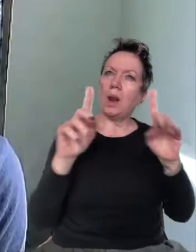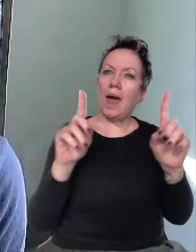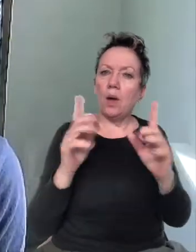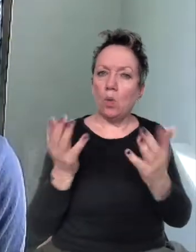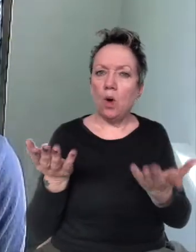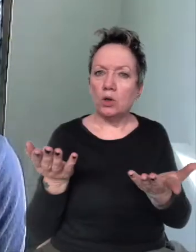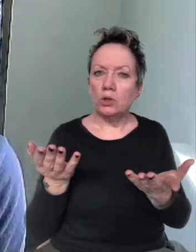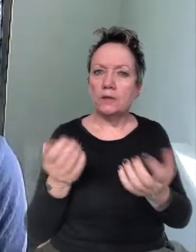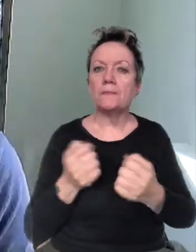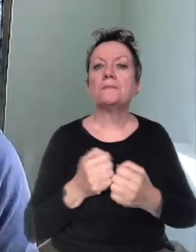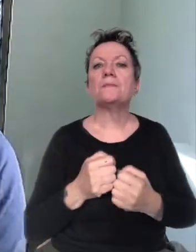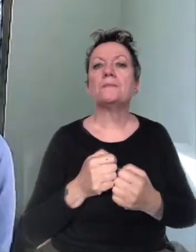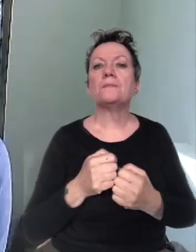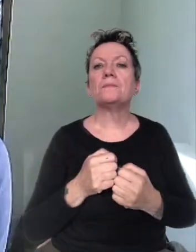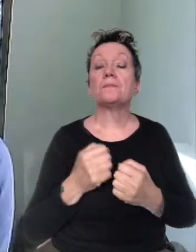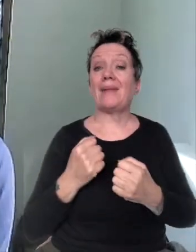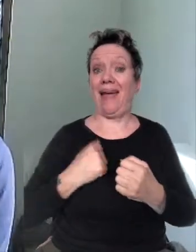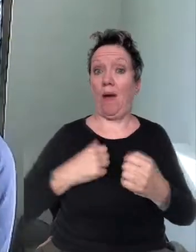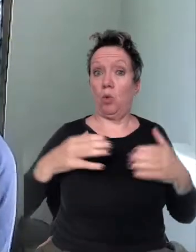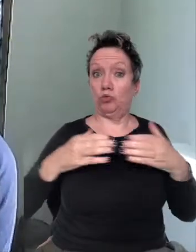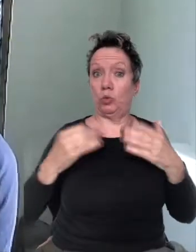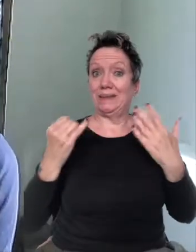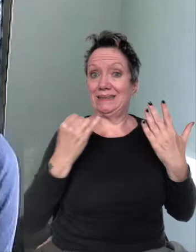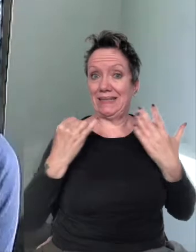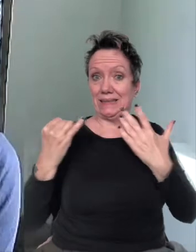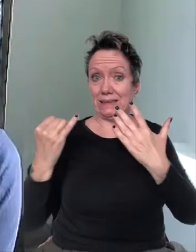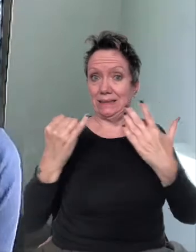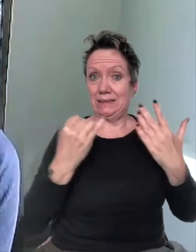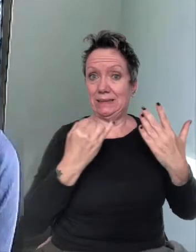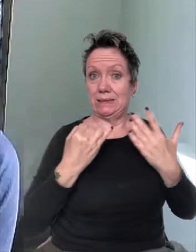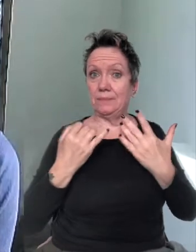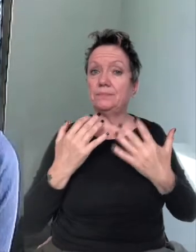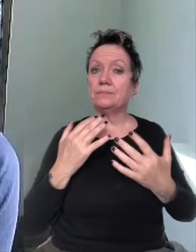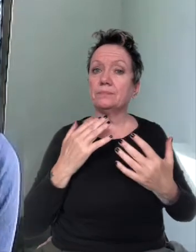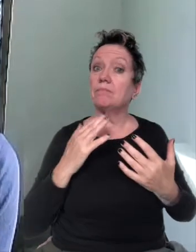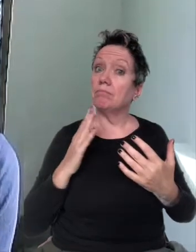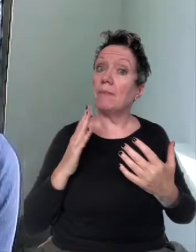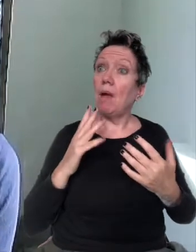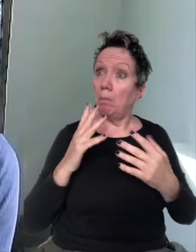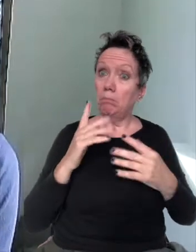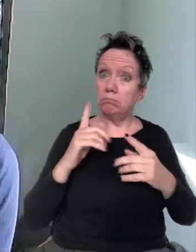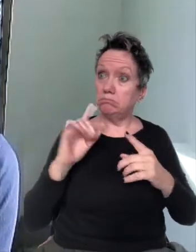Um, and there were six of us and everybody was, um, pleased that funders would been very supportive.